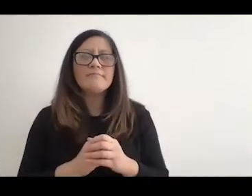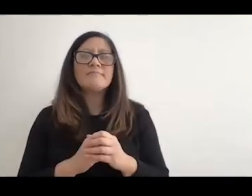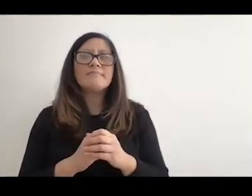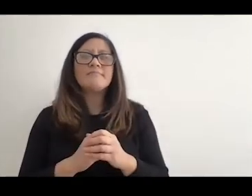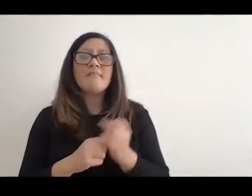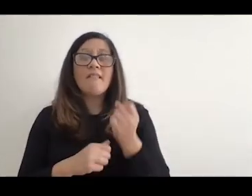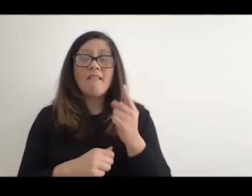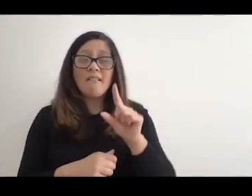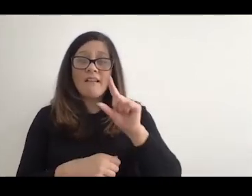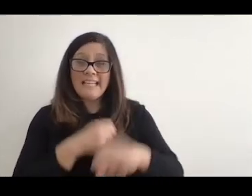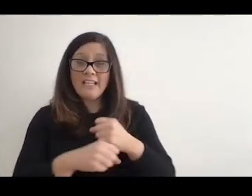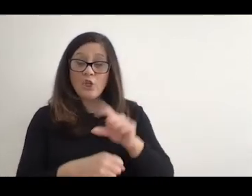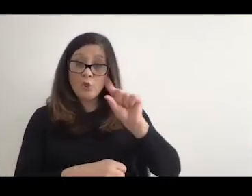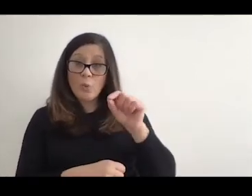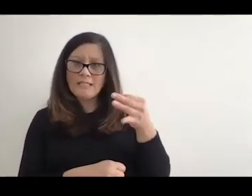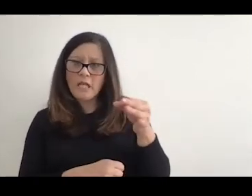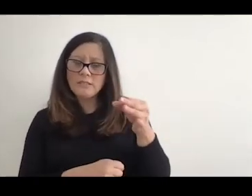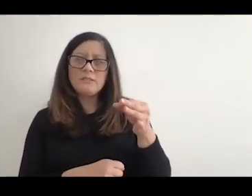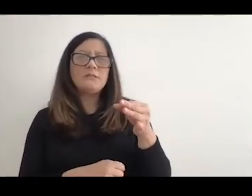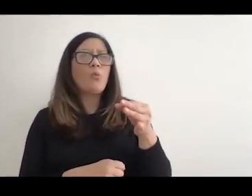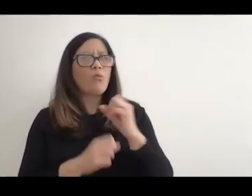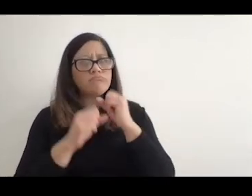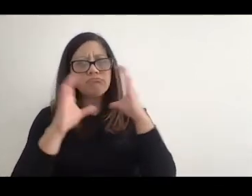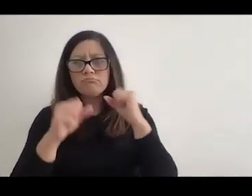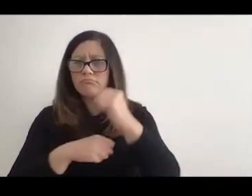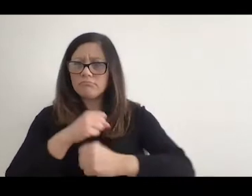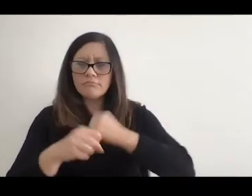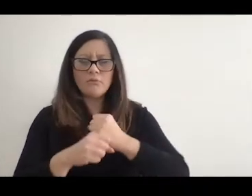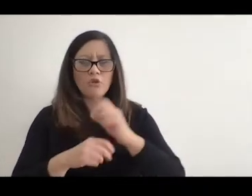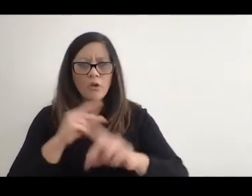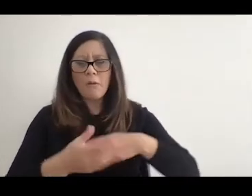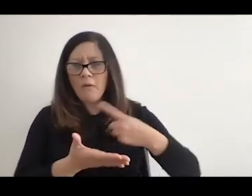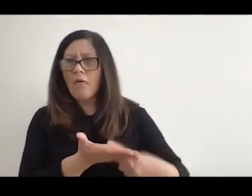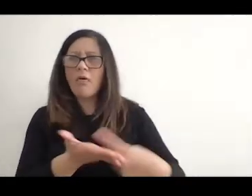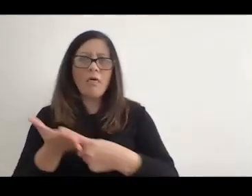this whole idea. This whole concept. This whole conversation of